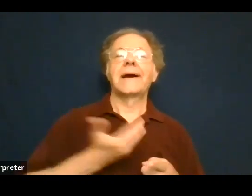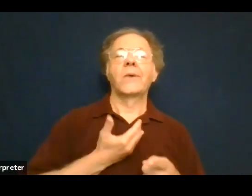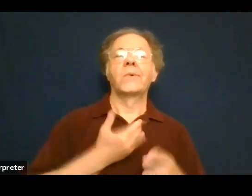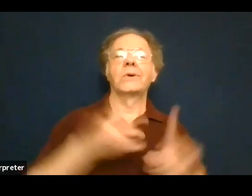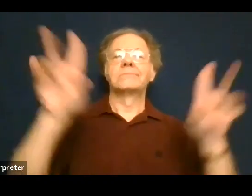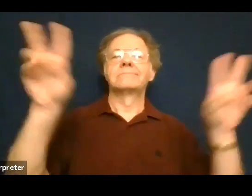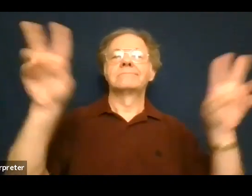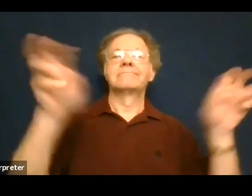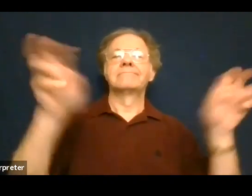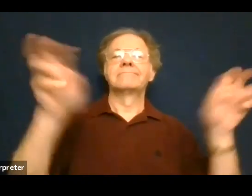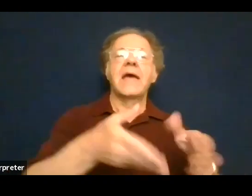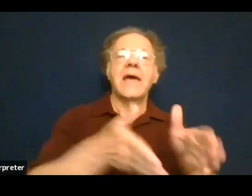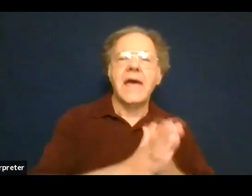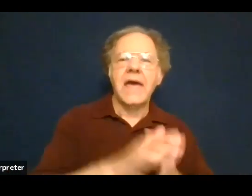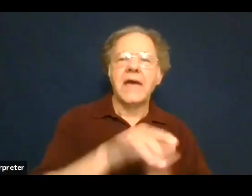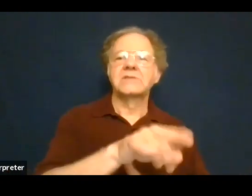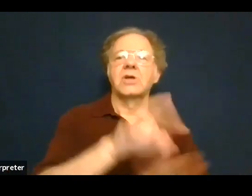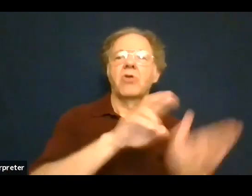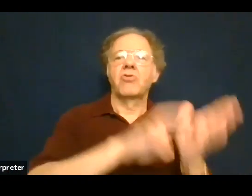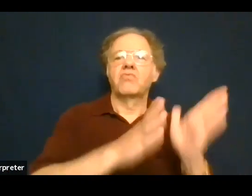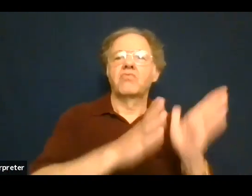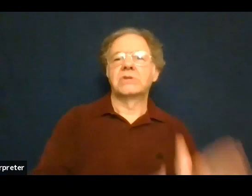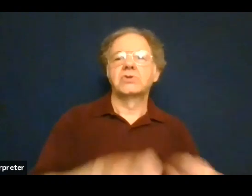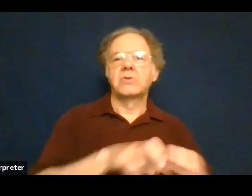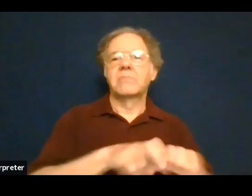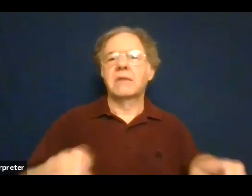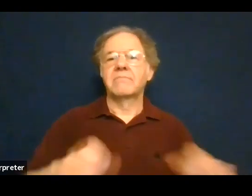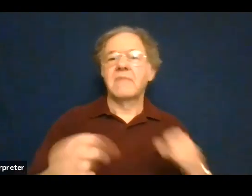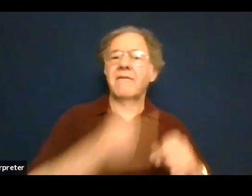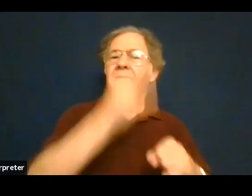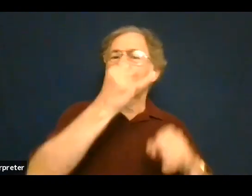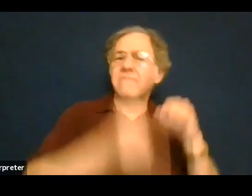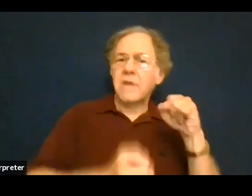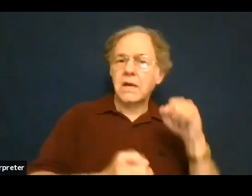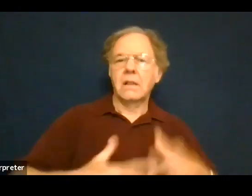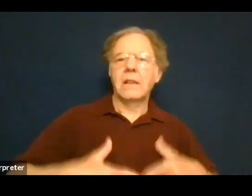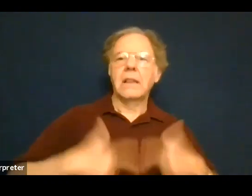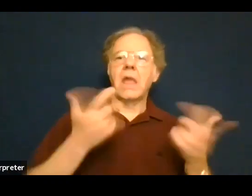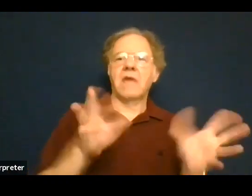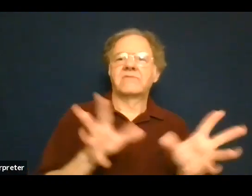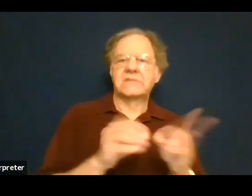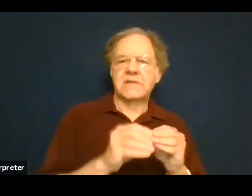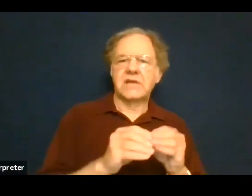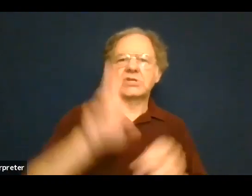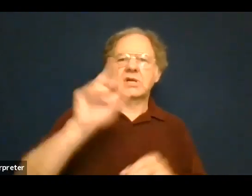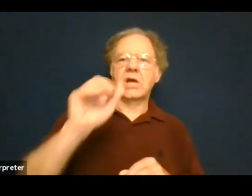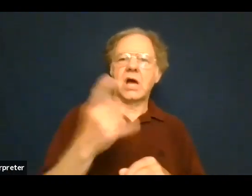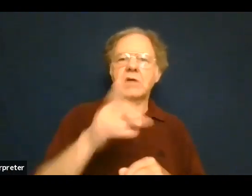our final live session of USH2020 Connections Week.